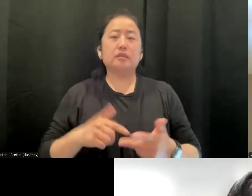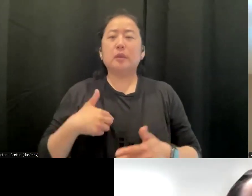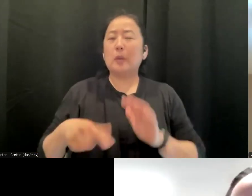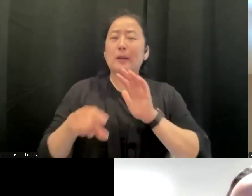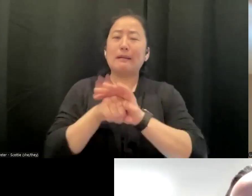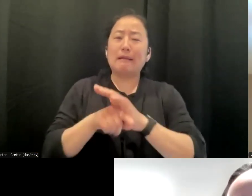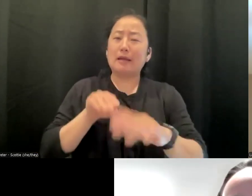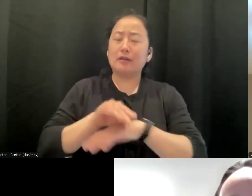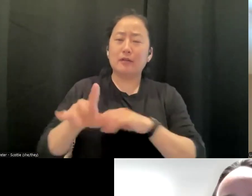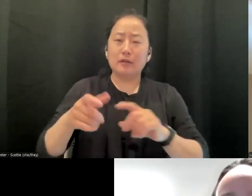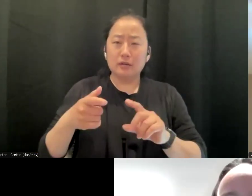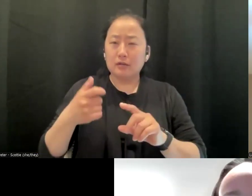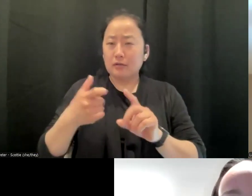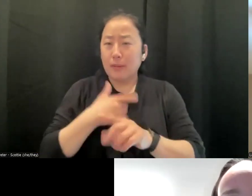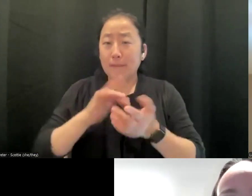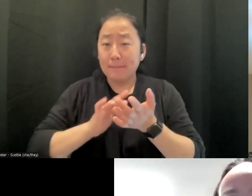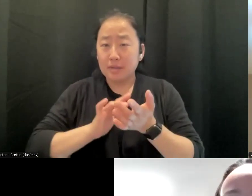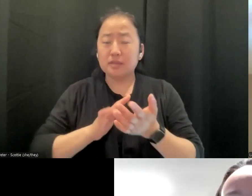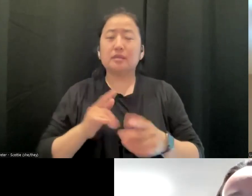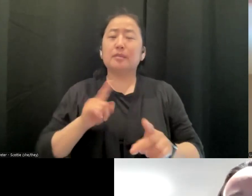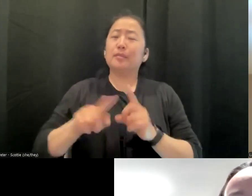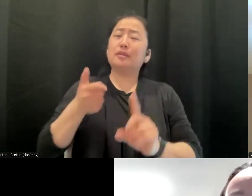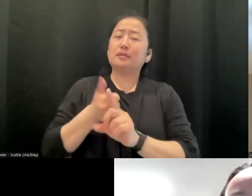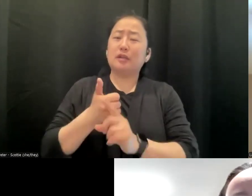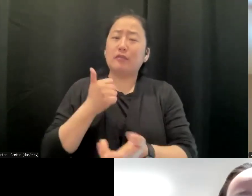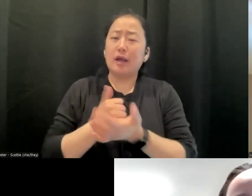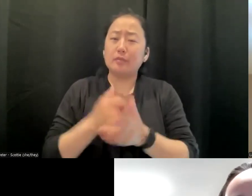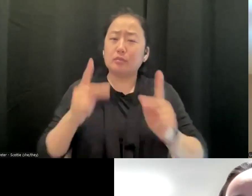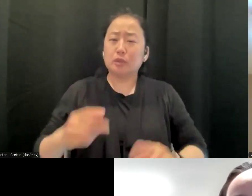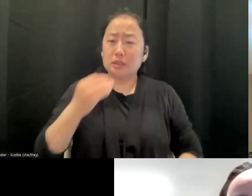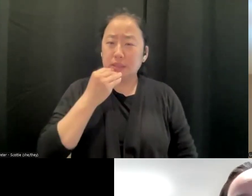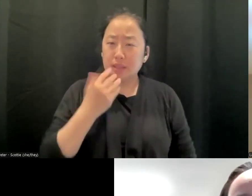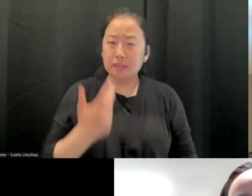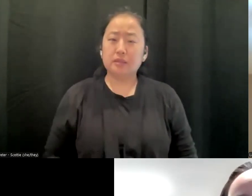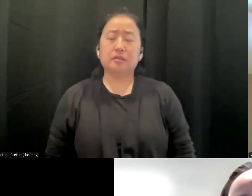I wish I had one to show you, but maybe somebody, if they wanted to do an event where there was a